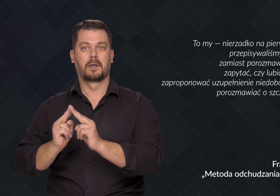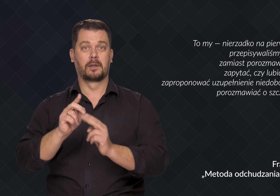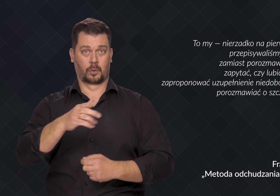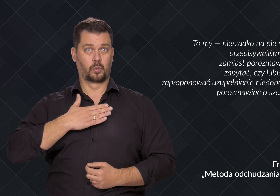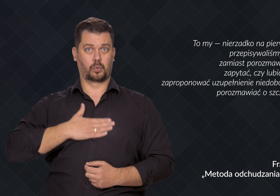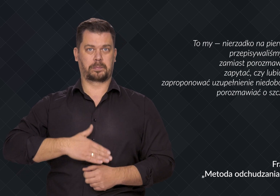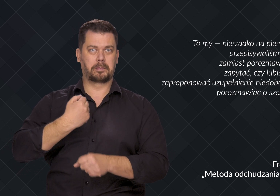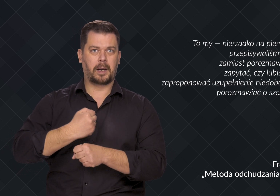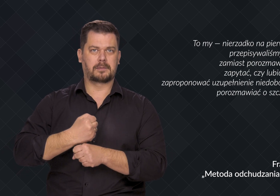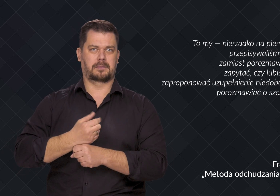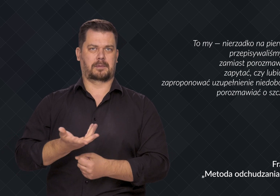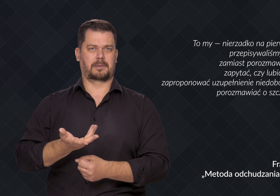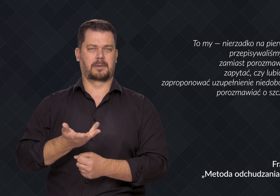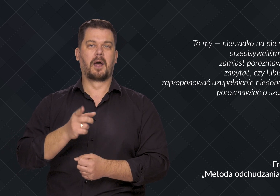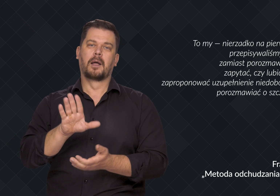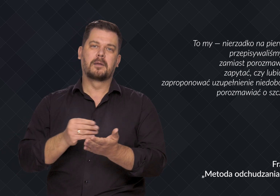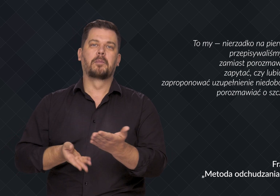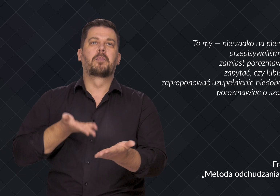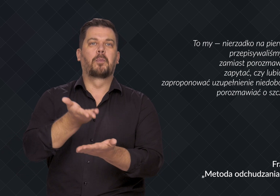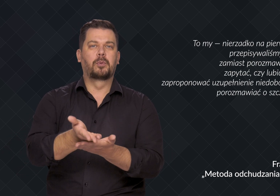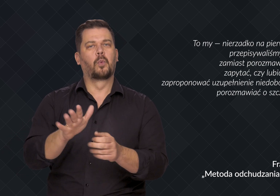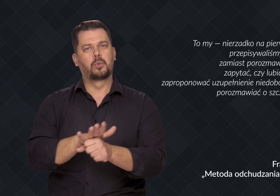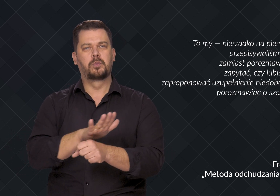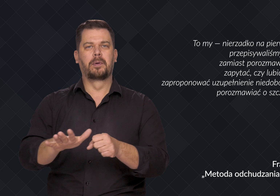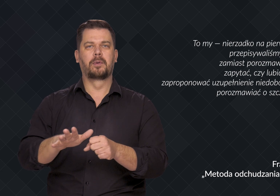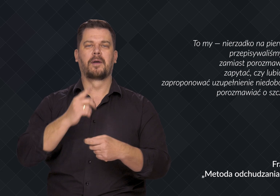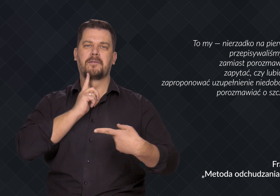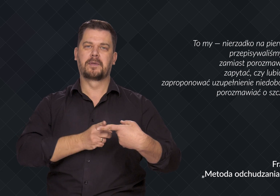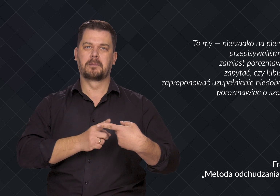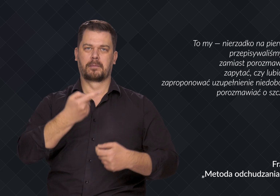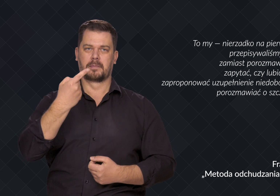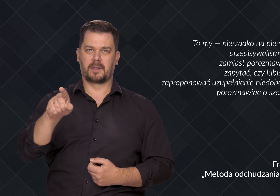asking if you liked your job, suggesting supplementing vitamin D deficiency,